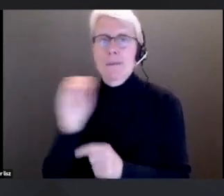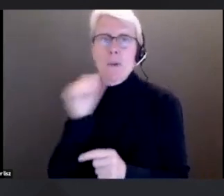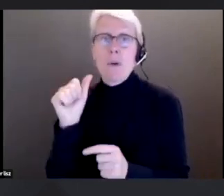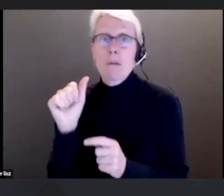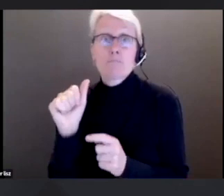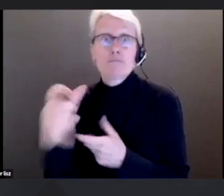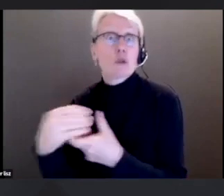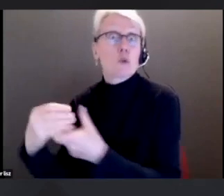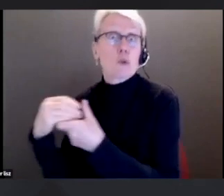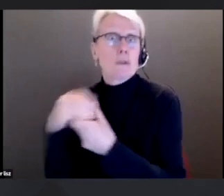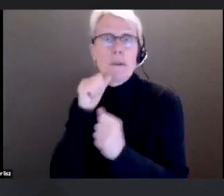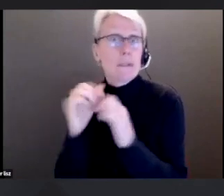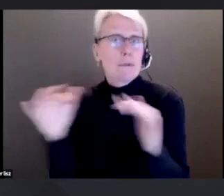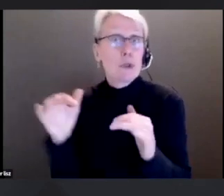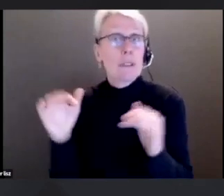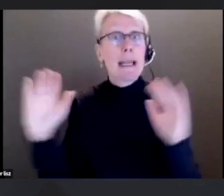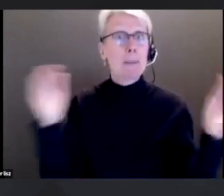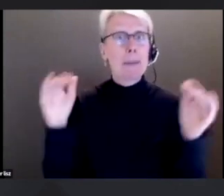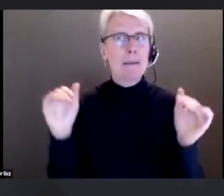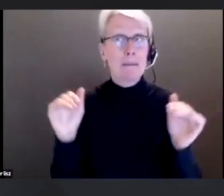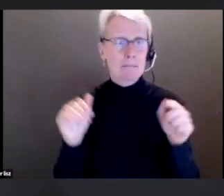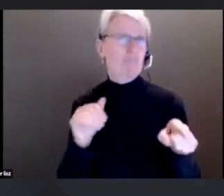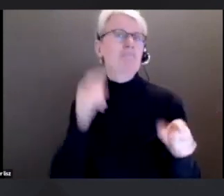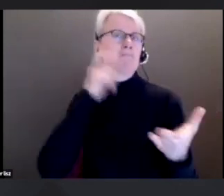And I guess for us as well, I think, how do you track it?